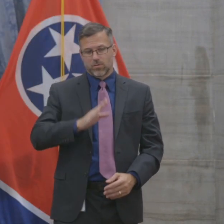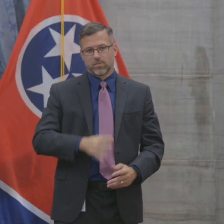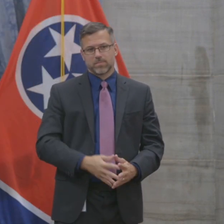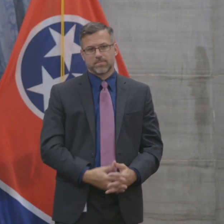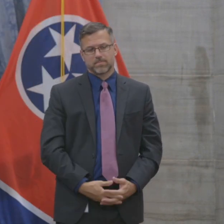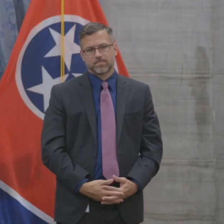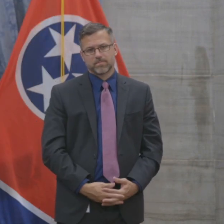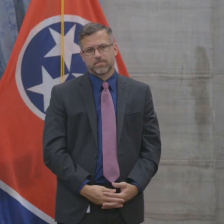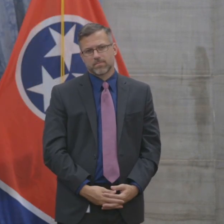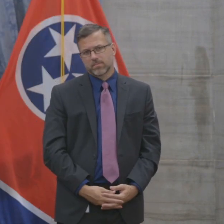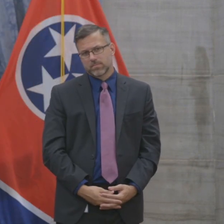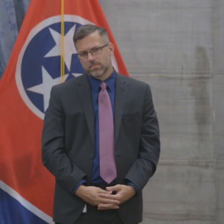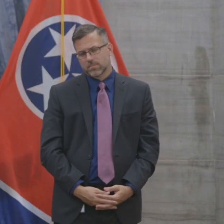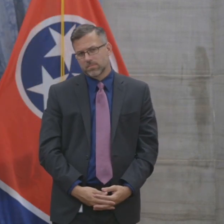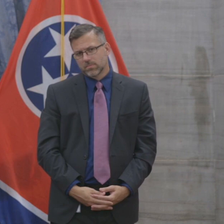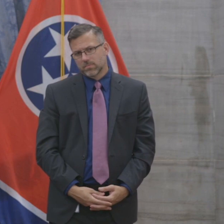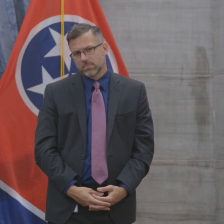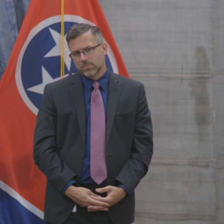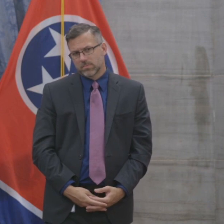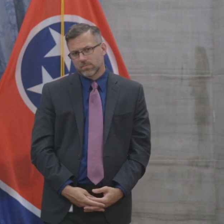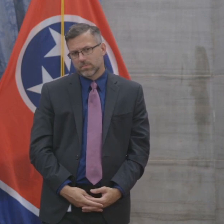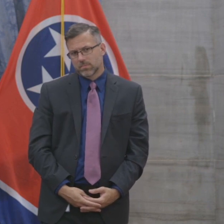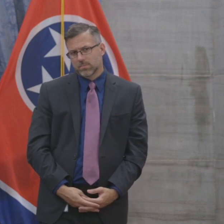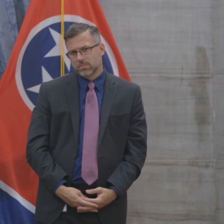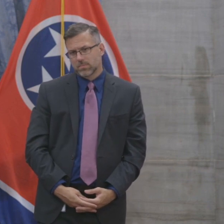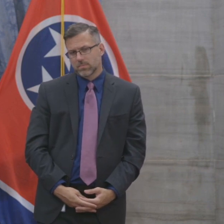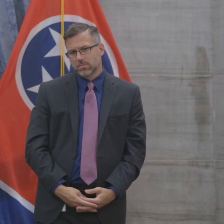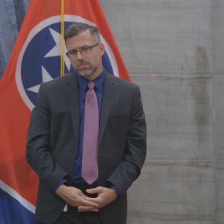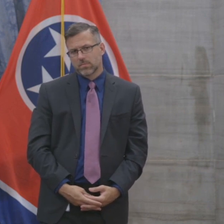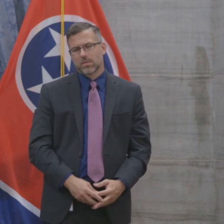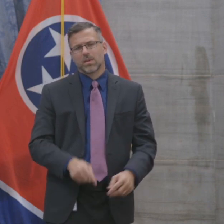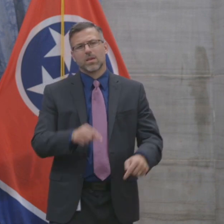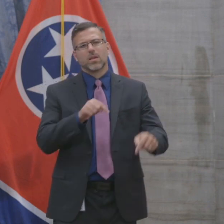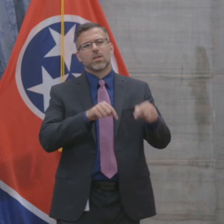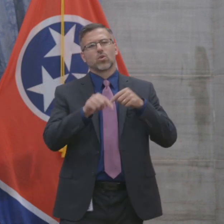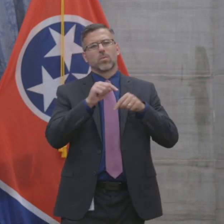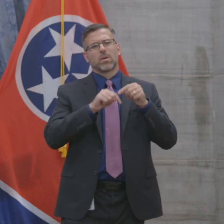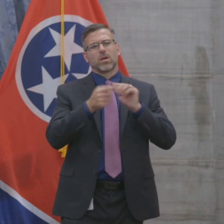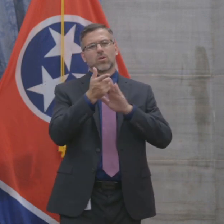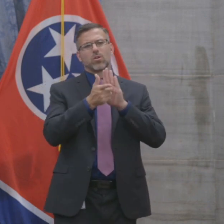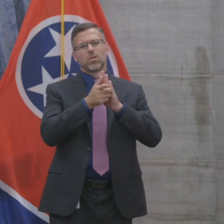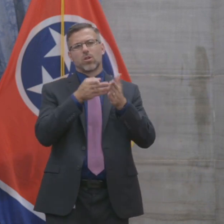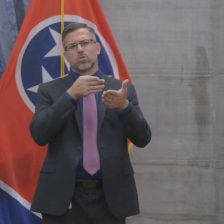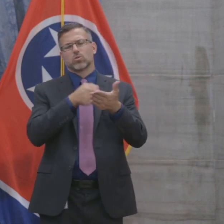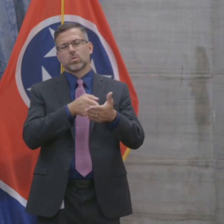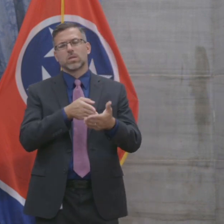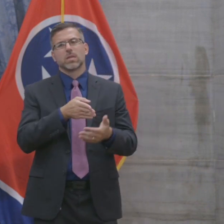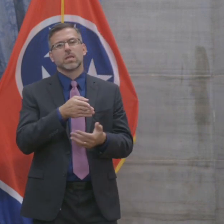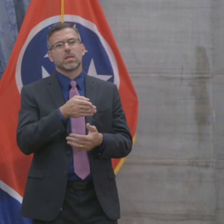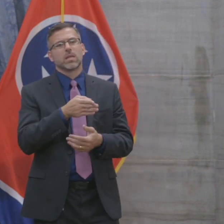situations. I can't comment about the specifics. I haven't looked into it. REPORTER: Your department of